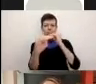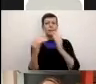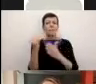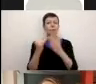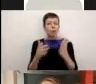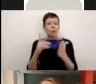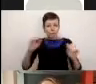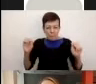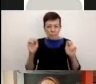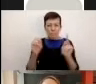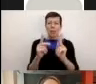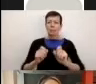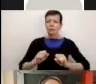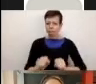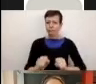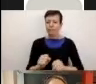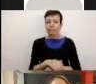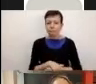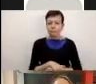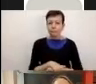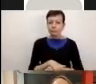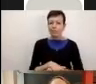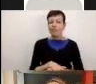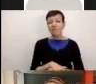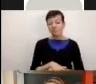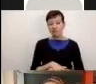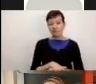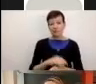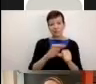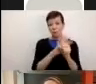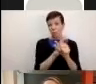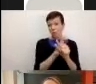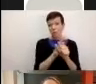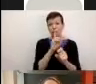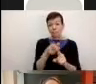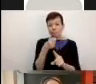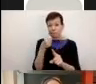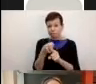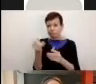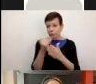The financial impact of COVID-19 across the sector, including nonprofit organizations